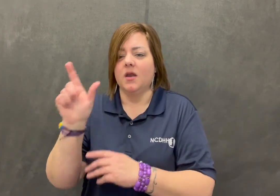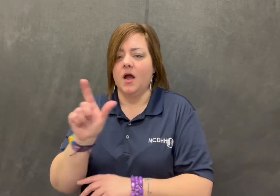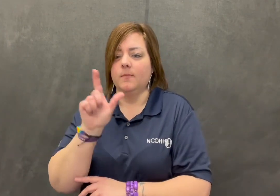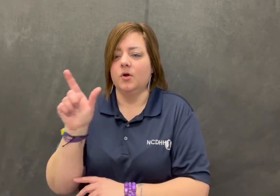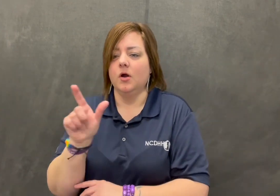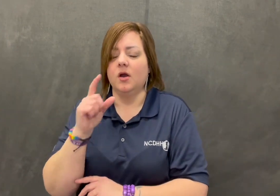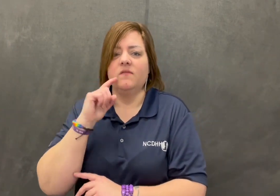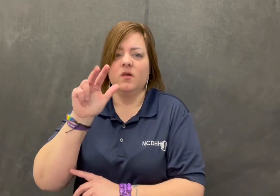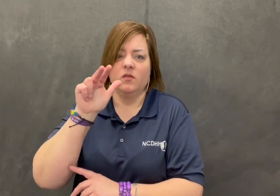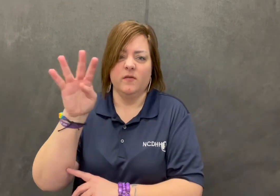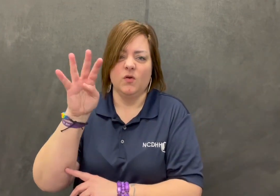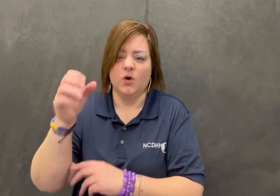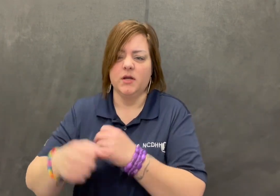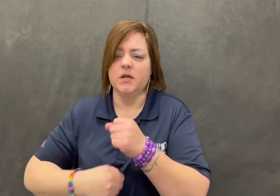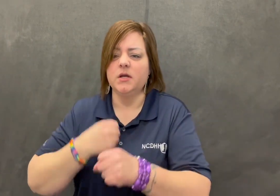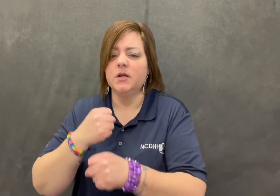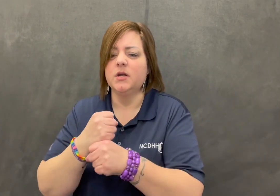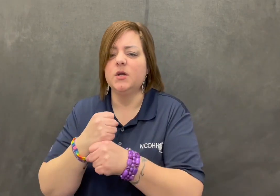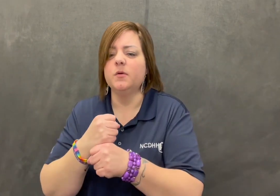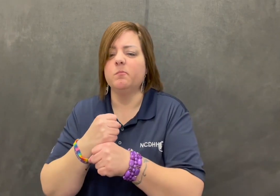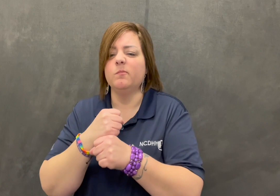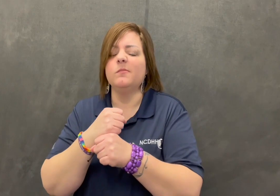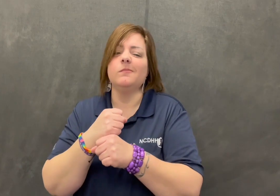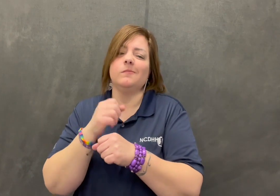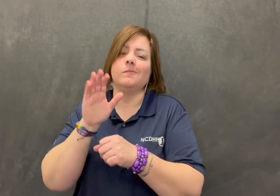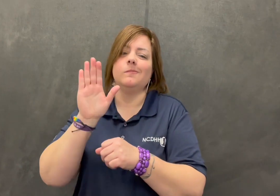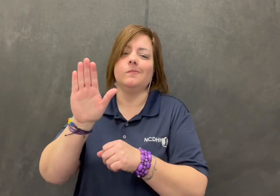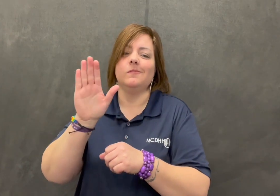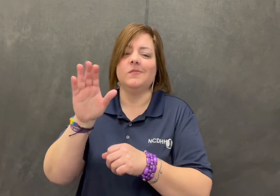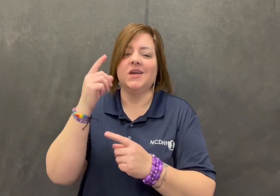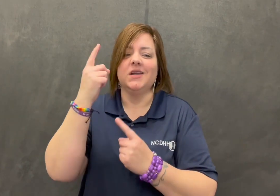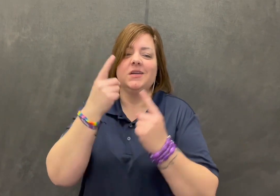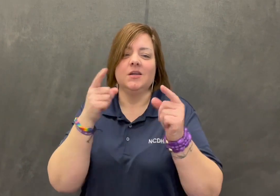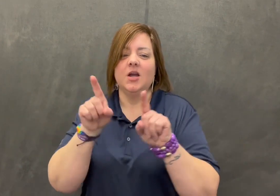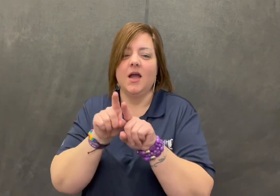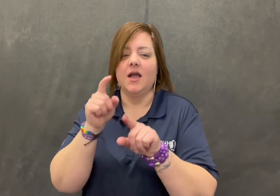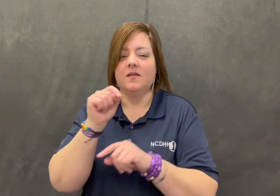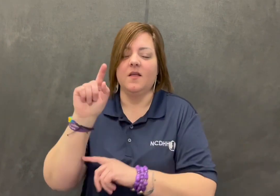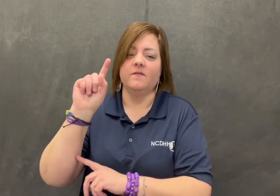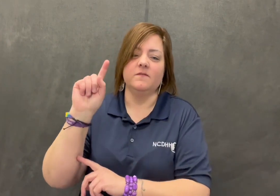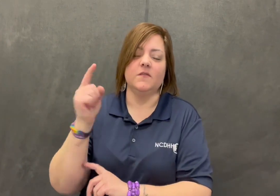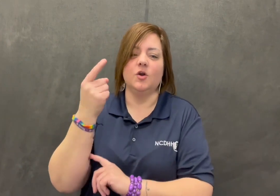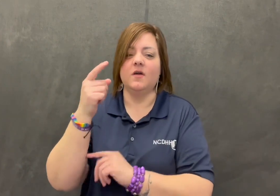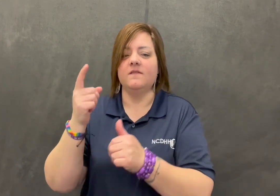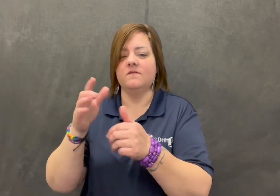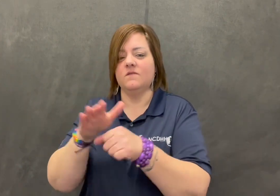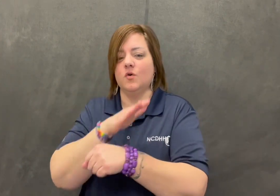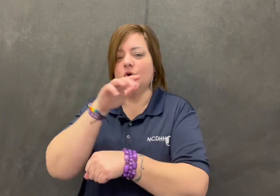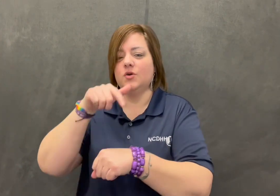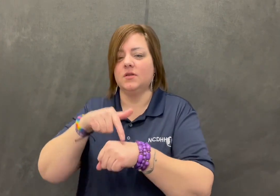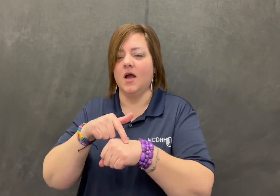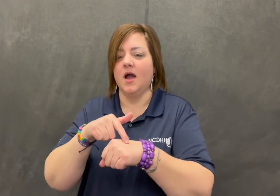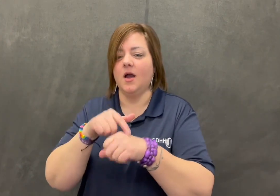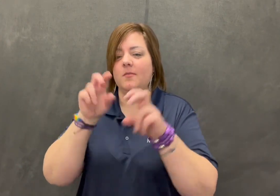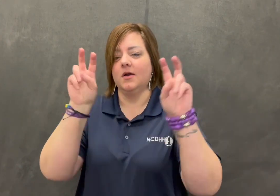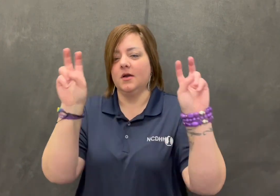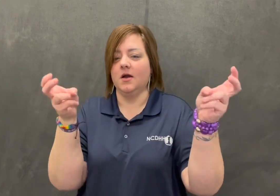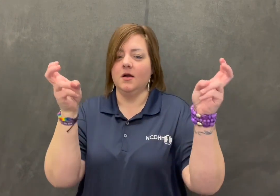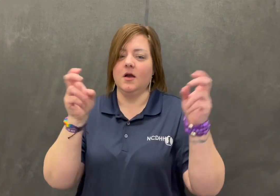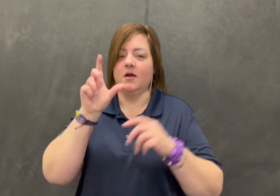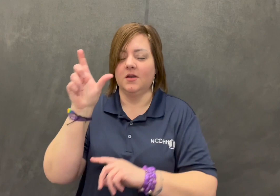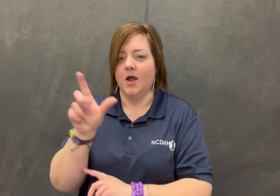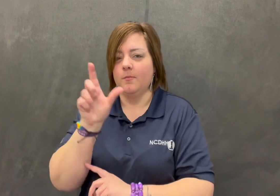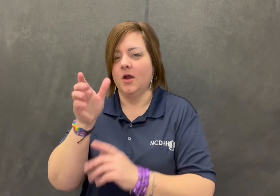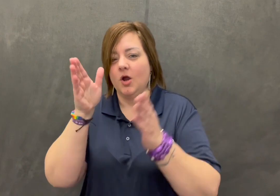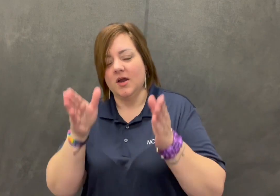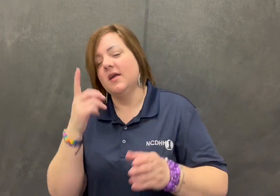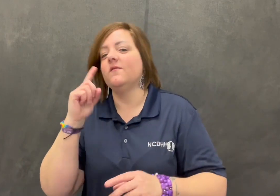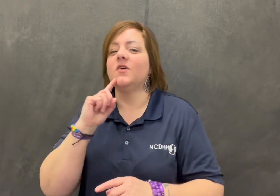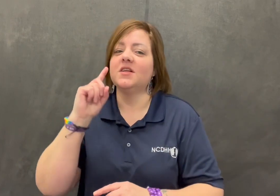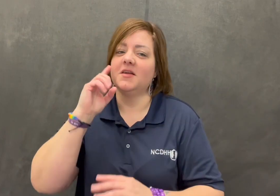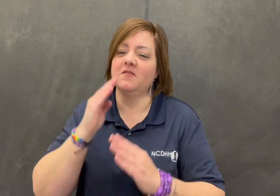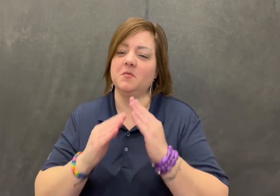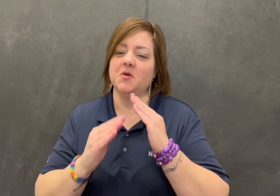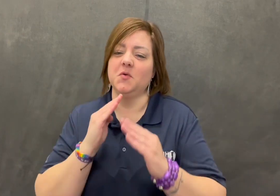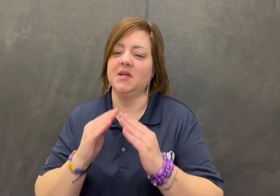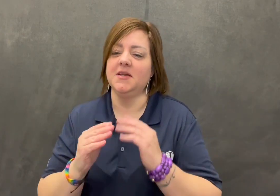public library for 34 years becoming its first full-time librarian for the deaf community.